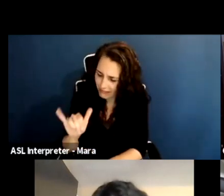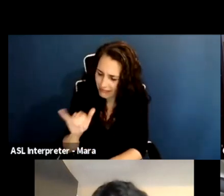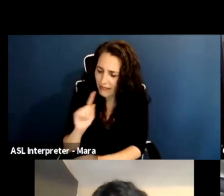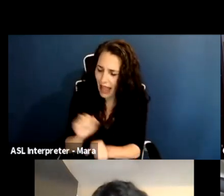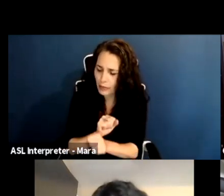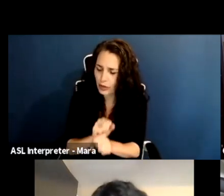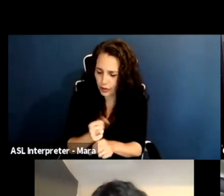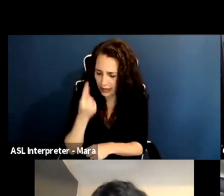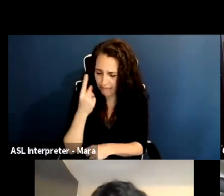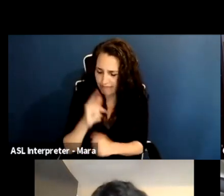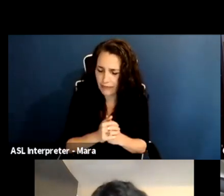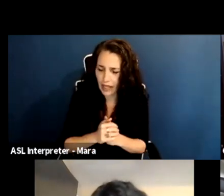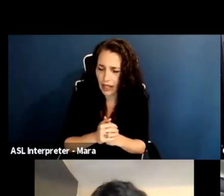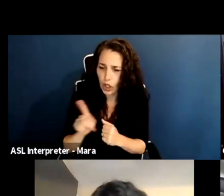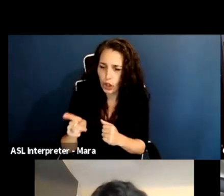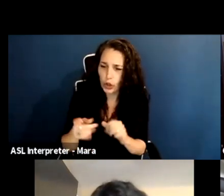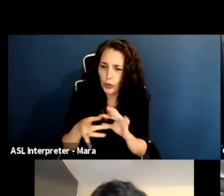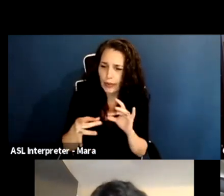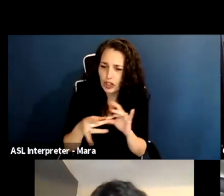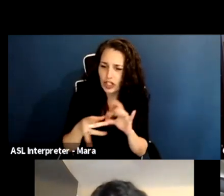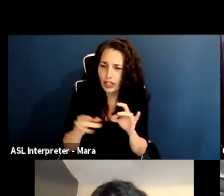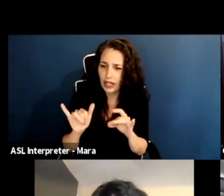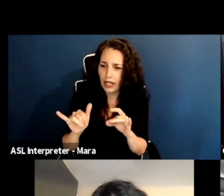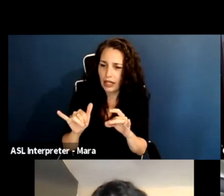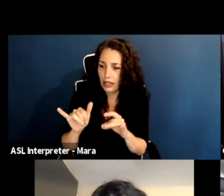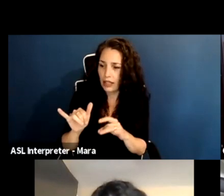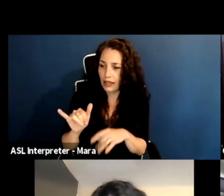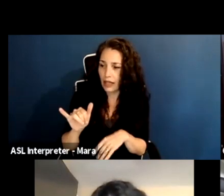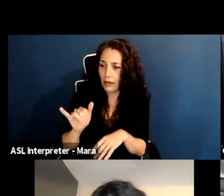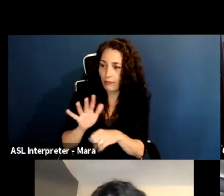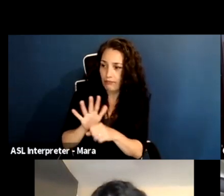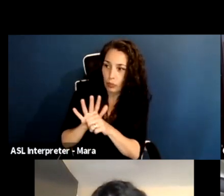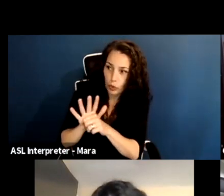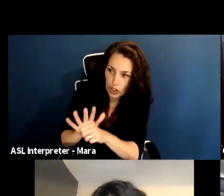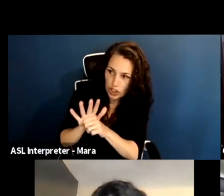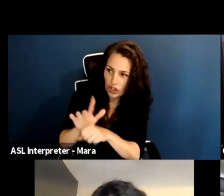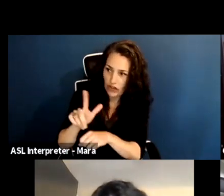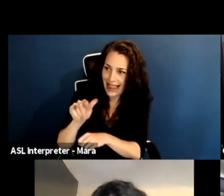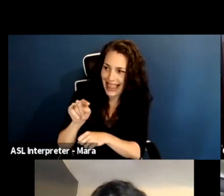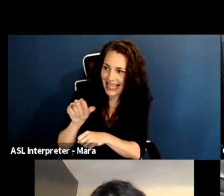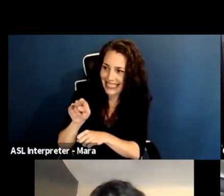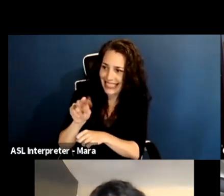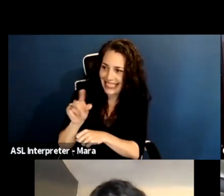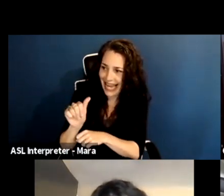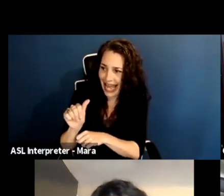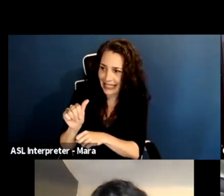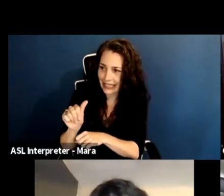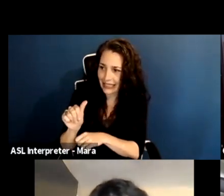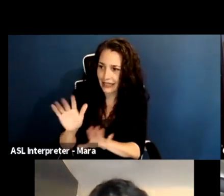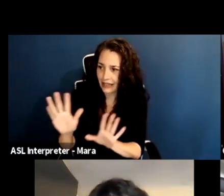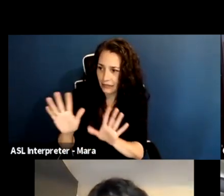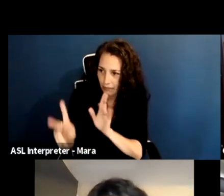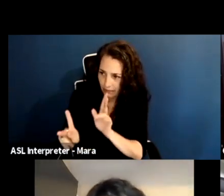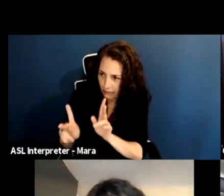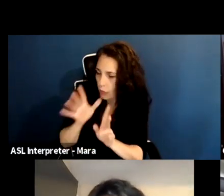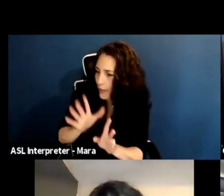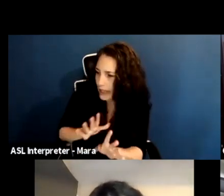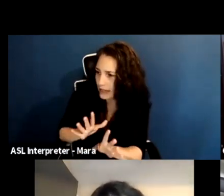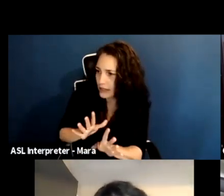that the pressure on Latinas to stay quiet, not make a farce, if you keep quiet the prettier you look, I think I remember the quoting.